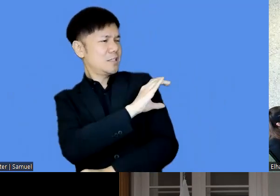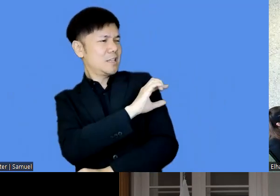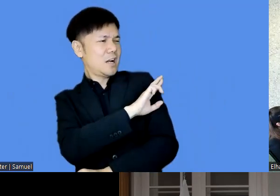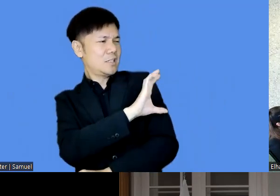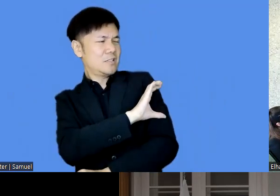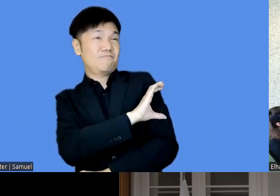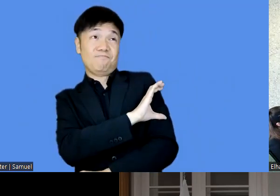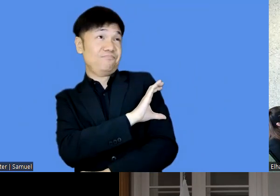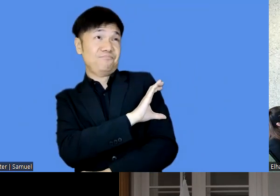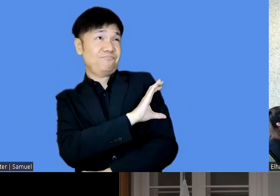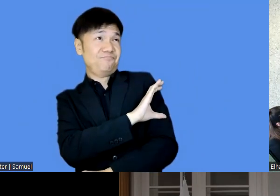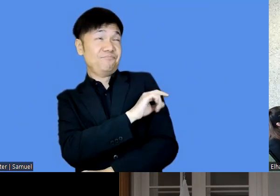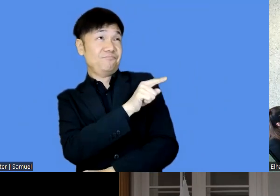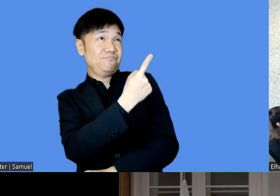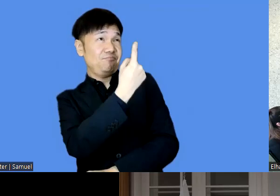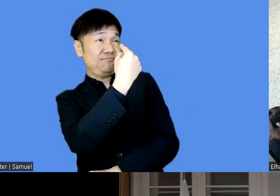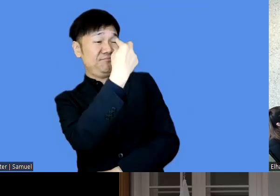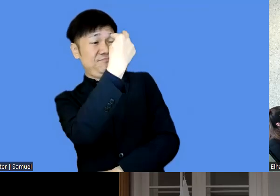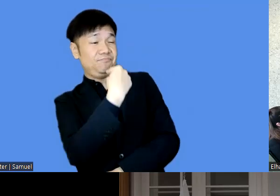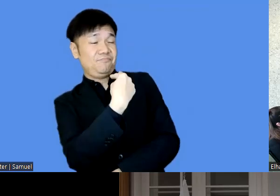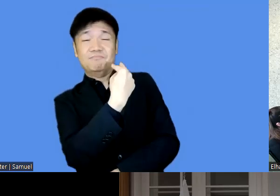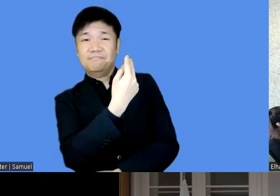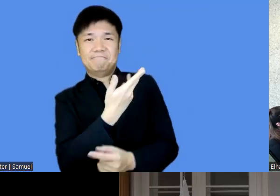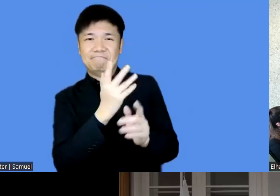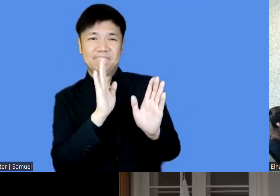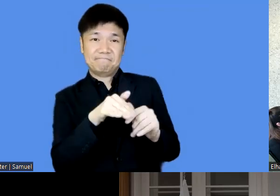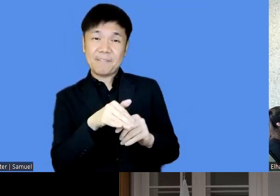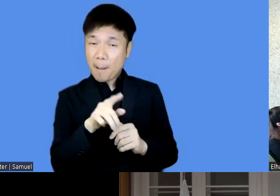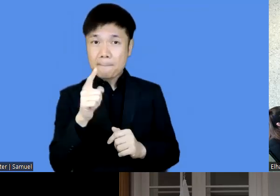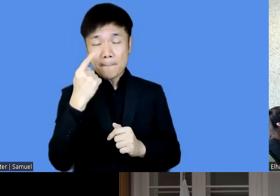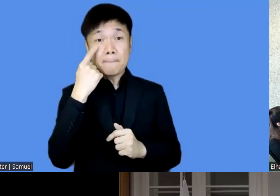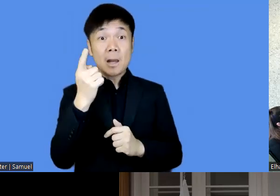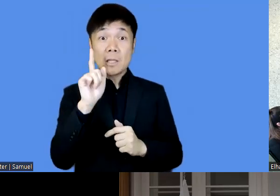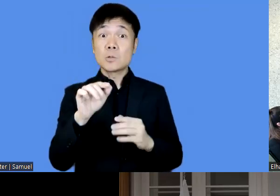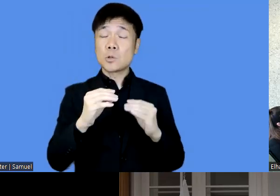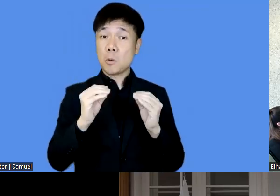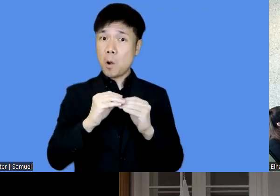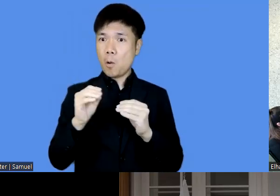the sense there is a level of capacity that needs to be built with OPDs that already exist